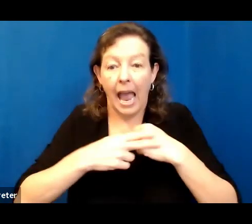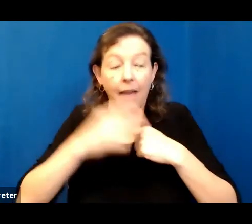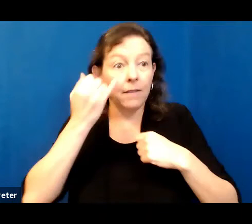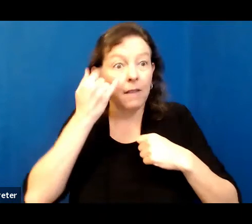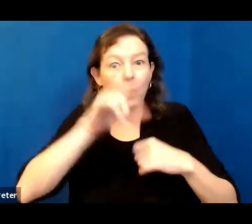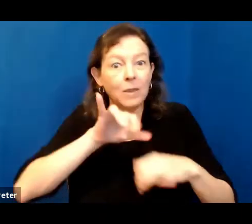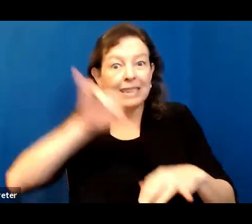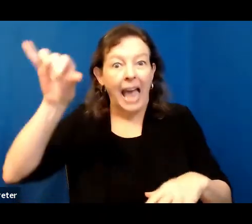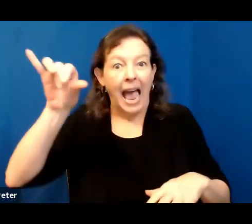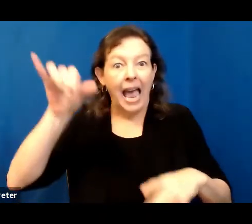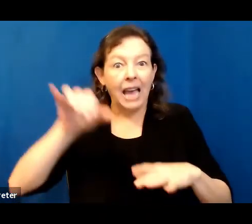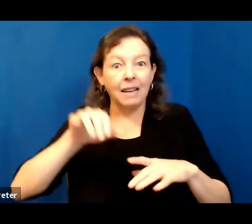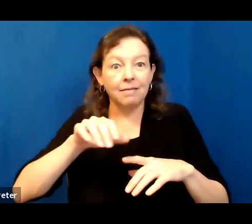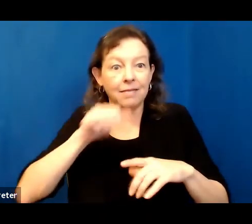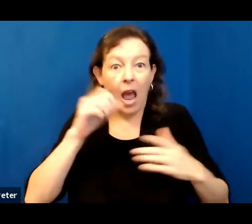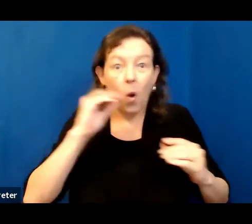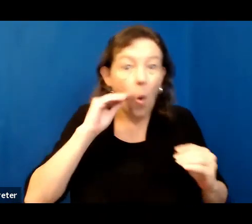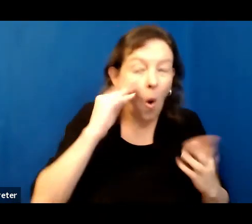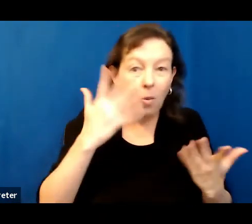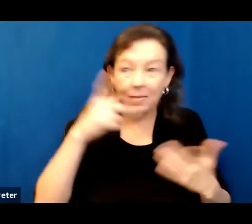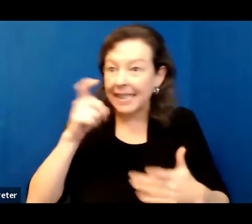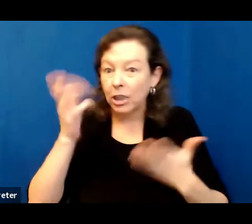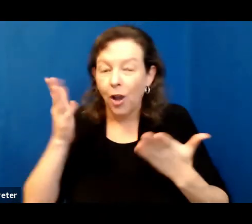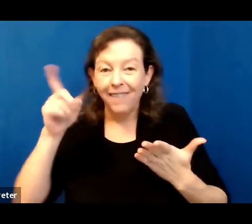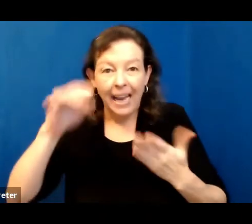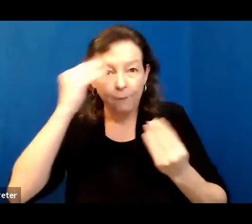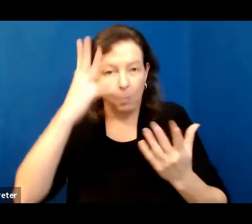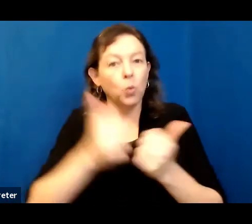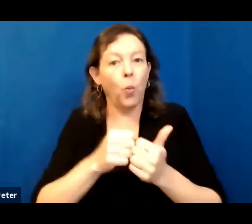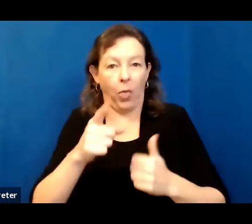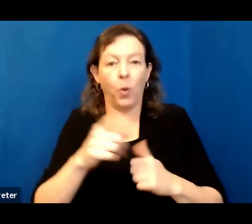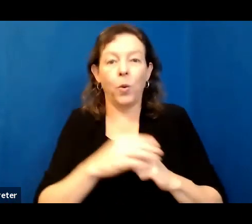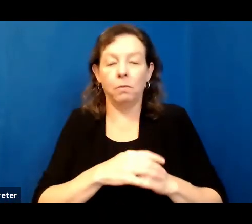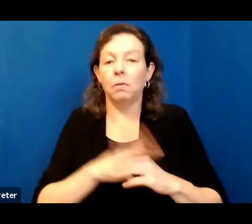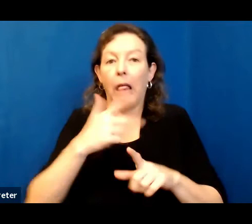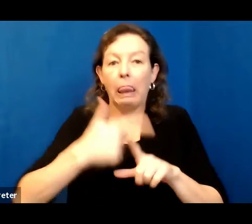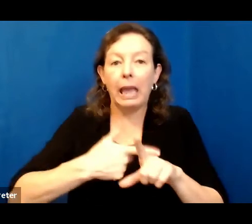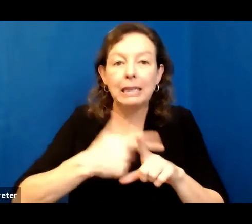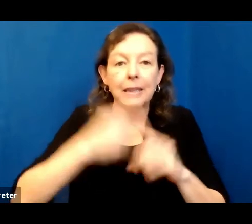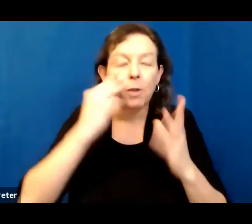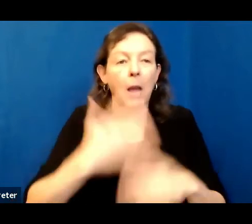of time and are trying to access services. Your lease agreement, mortgage papers,